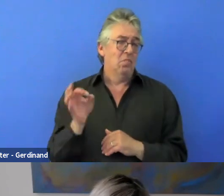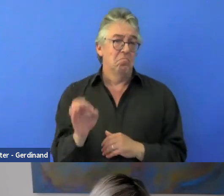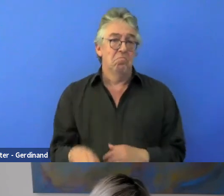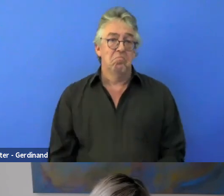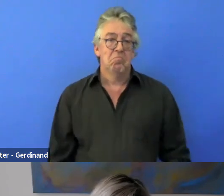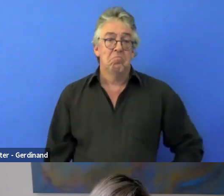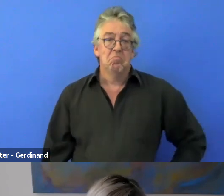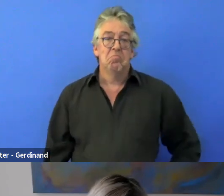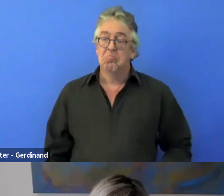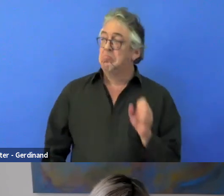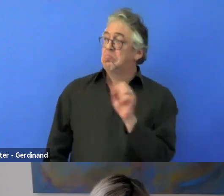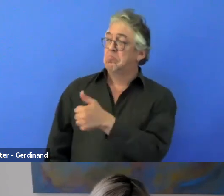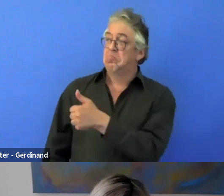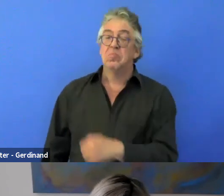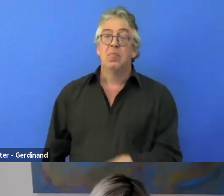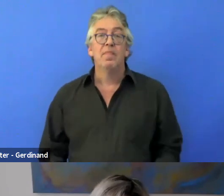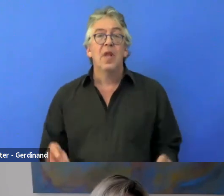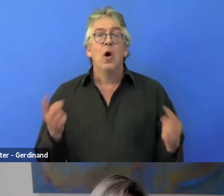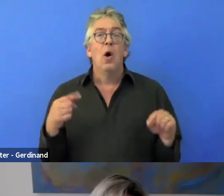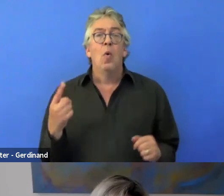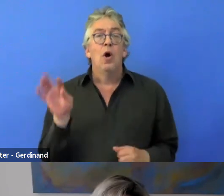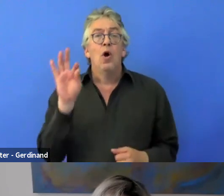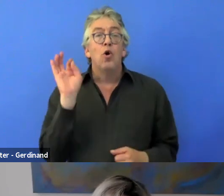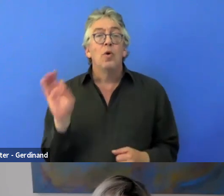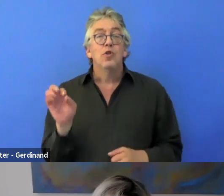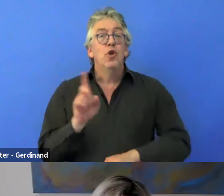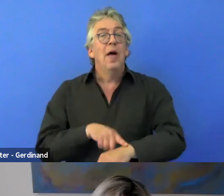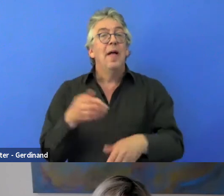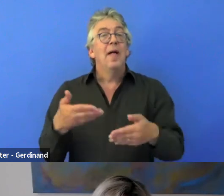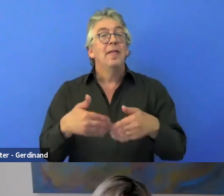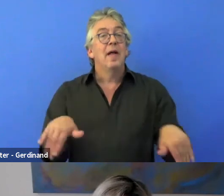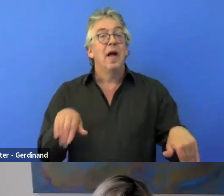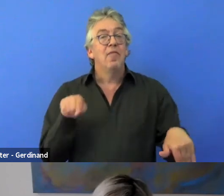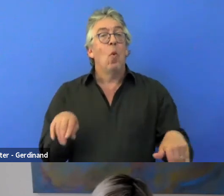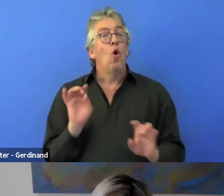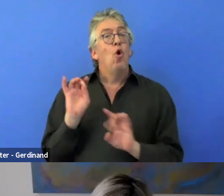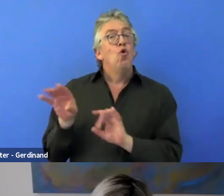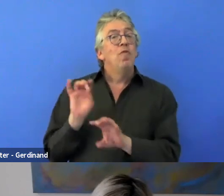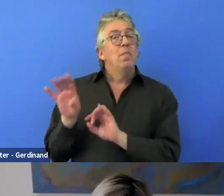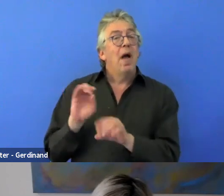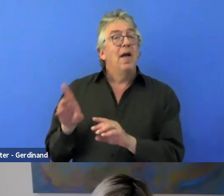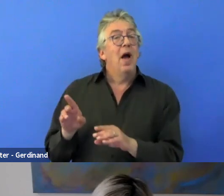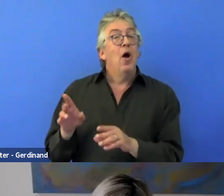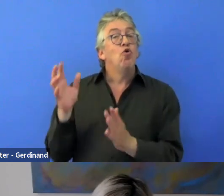Then, there was a question, if the deadline for feedback to the draft request is September.